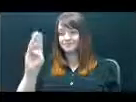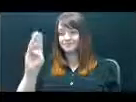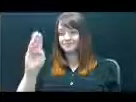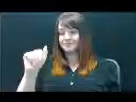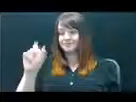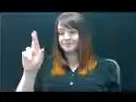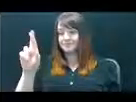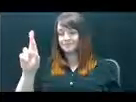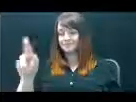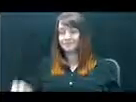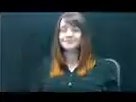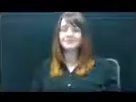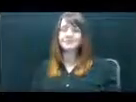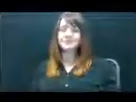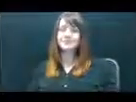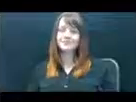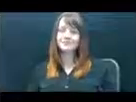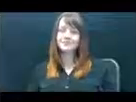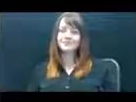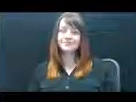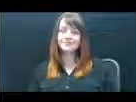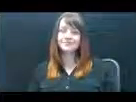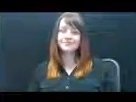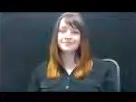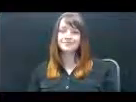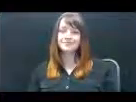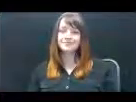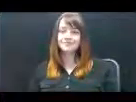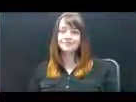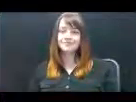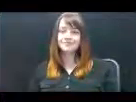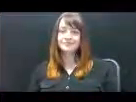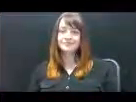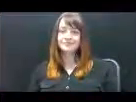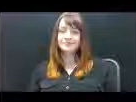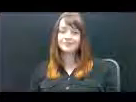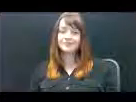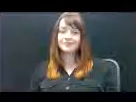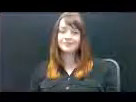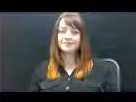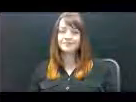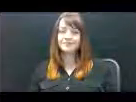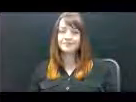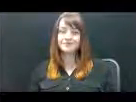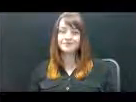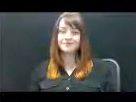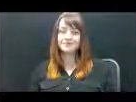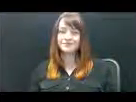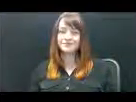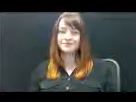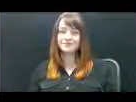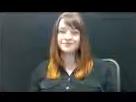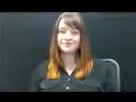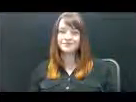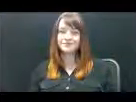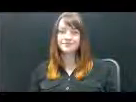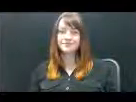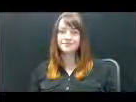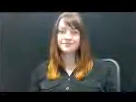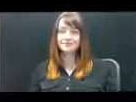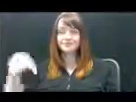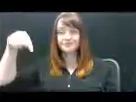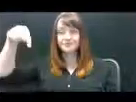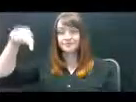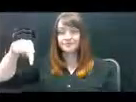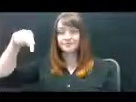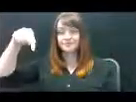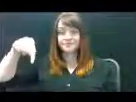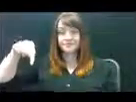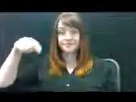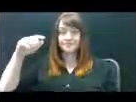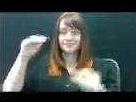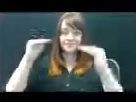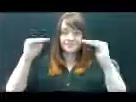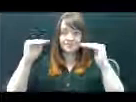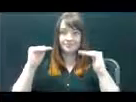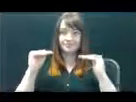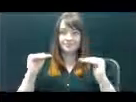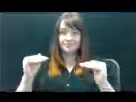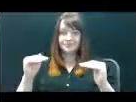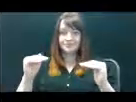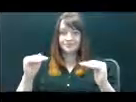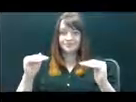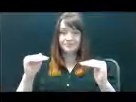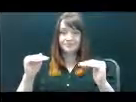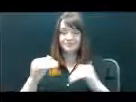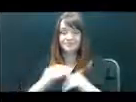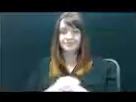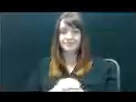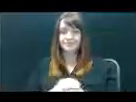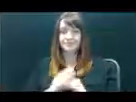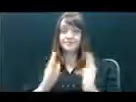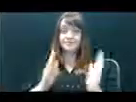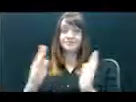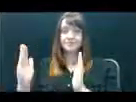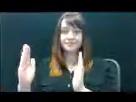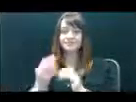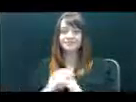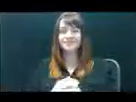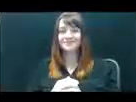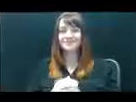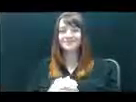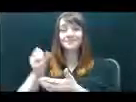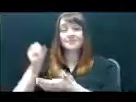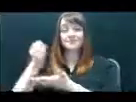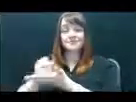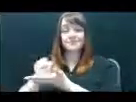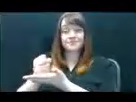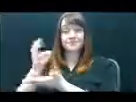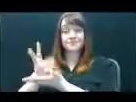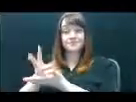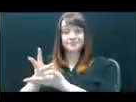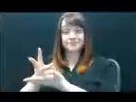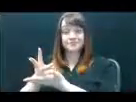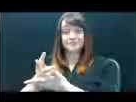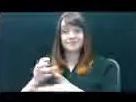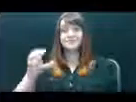Press the down arrow to move to the next possible CEU type. This is for Social Work CEUs. The